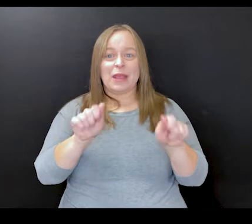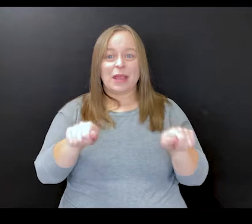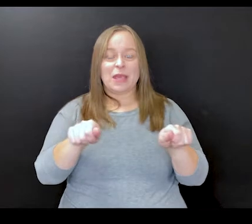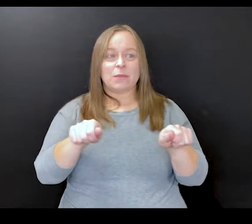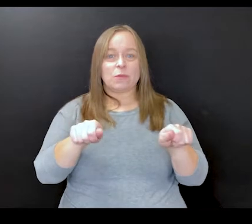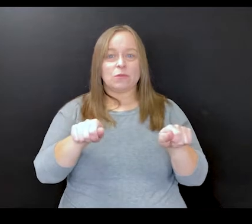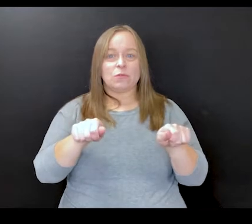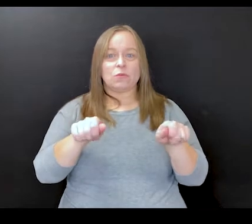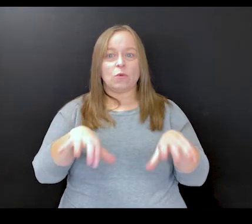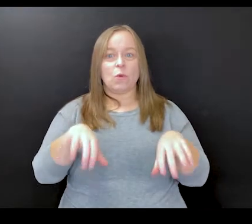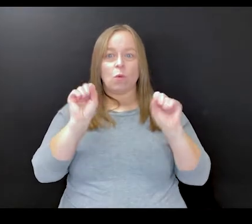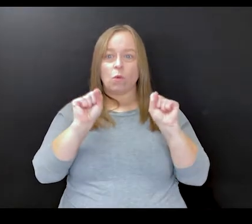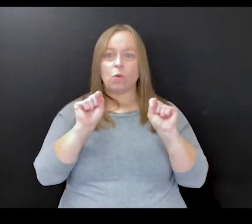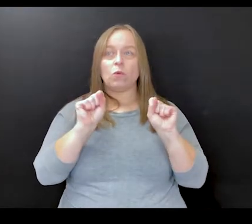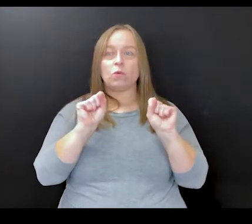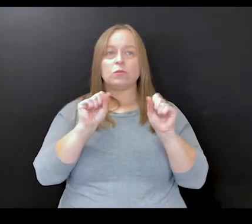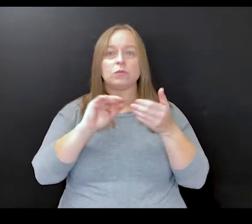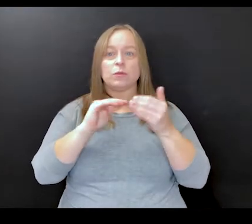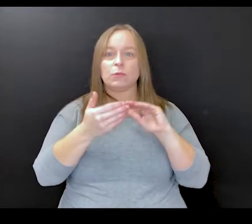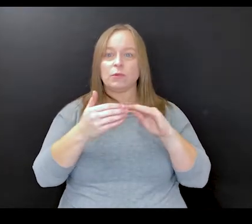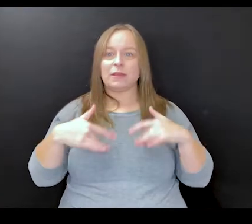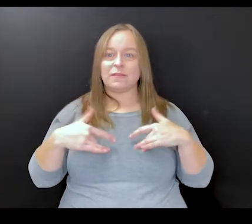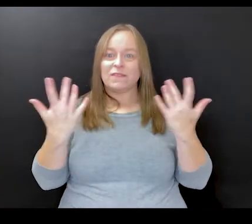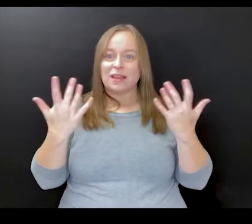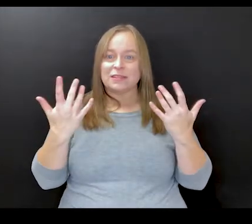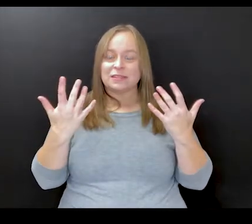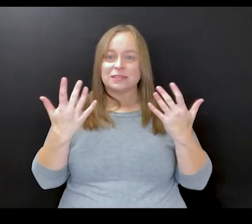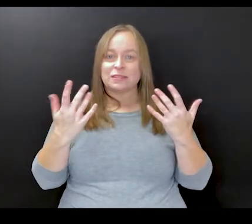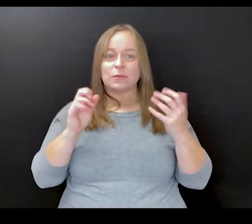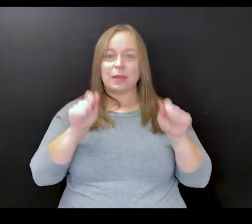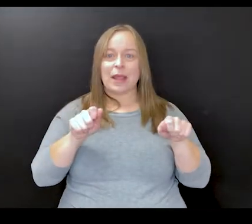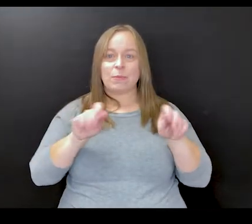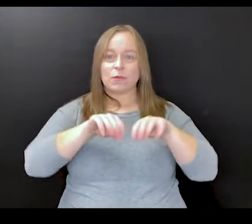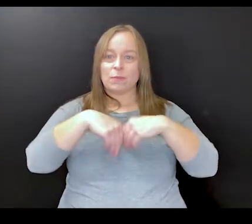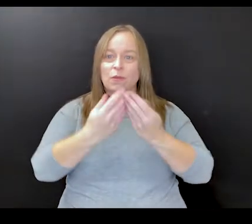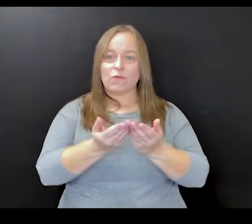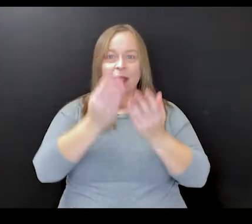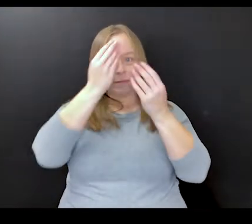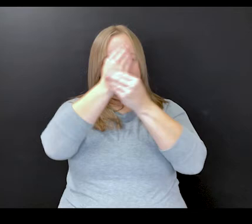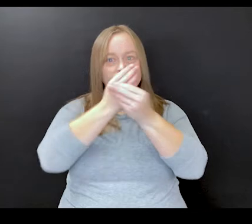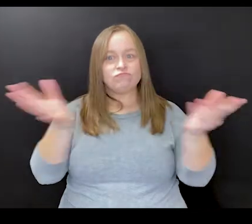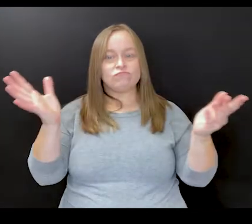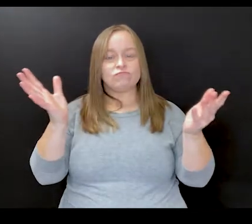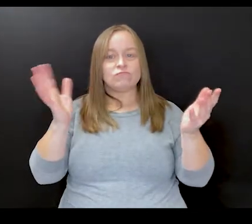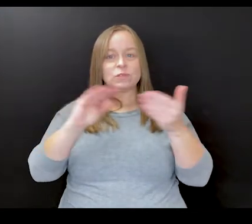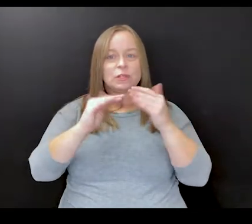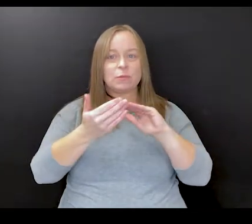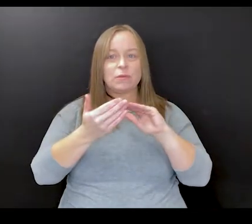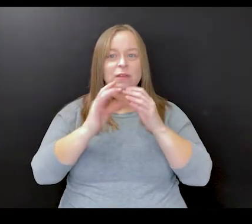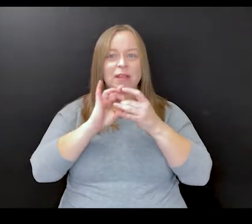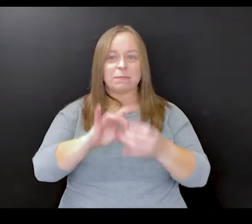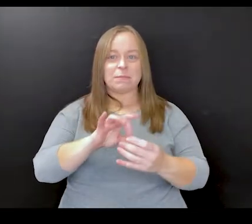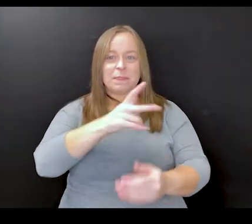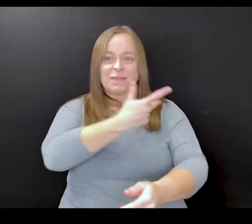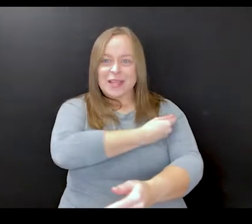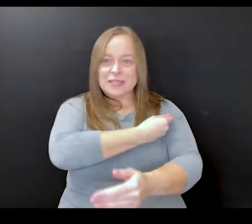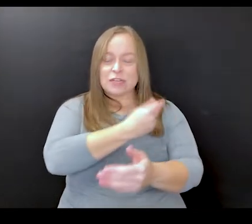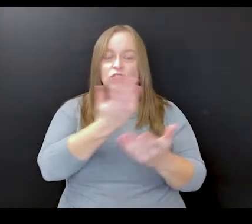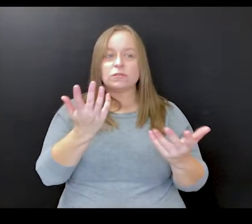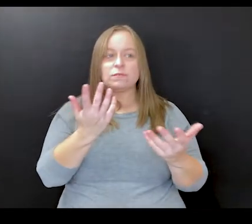to hold community events where we were able to provide information to the community regarding the vaccination.